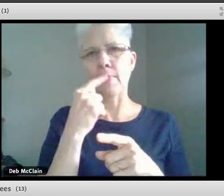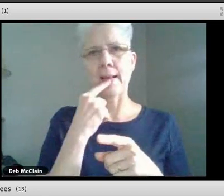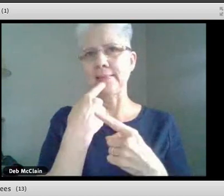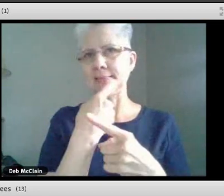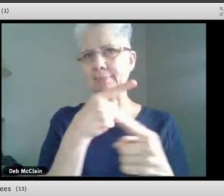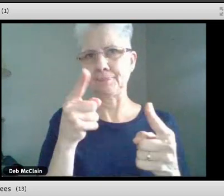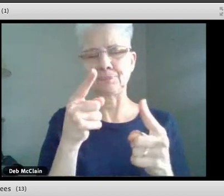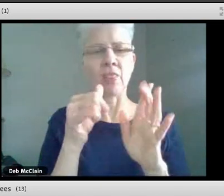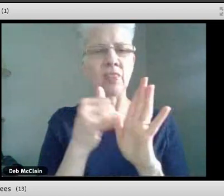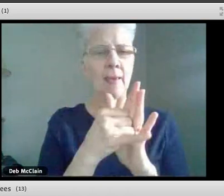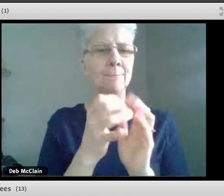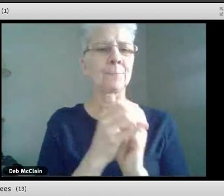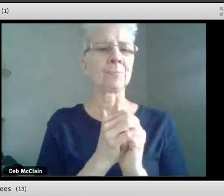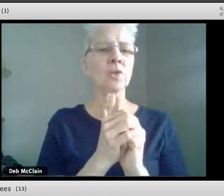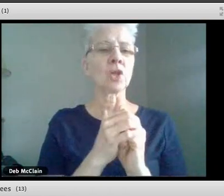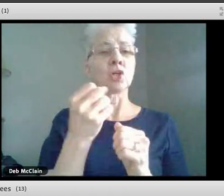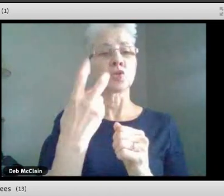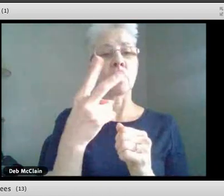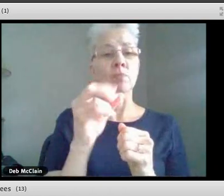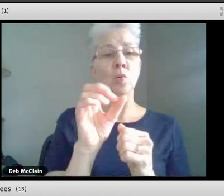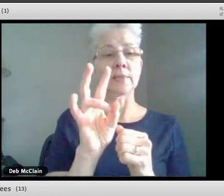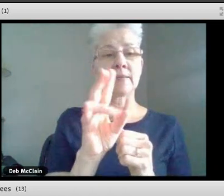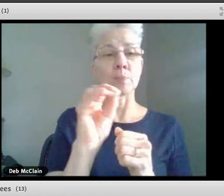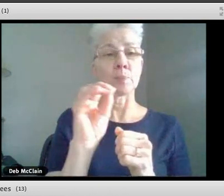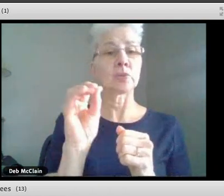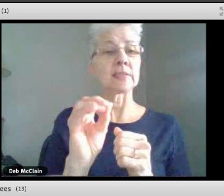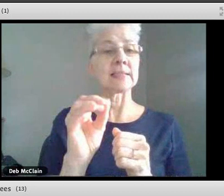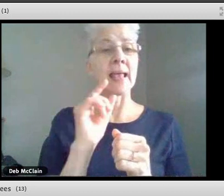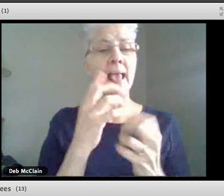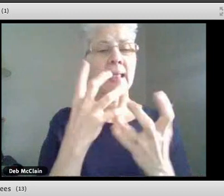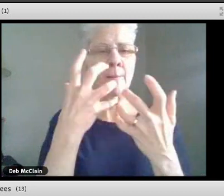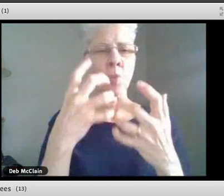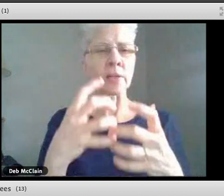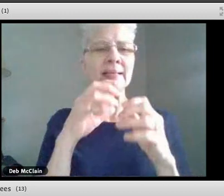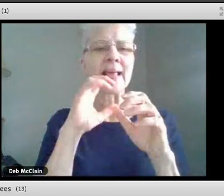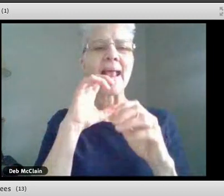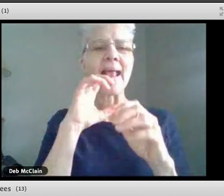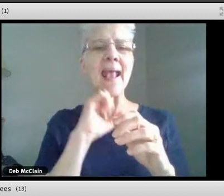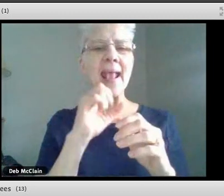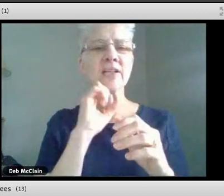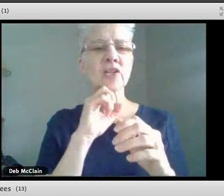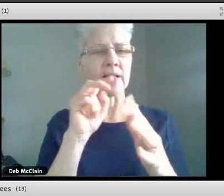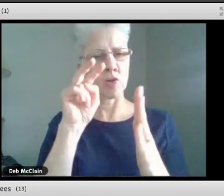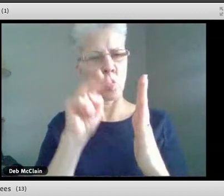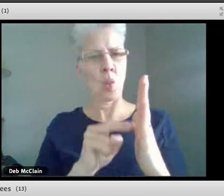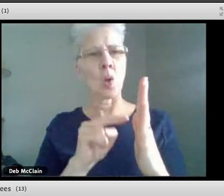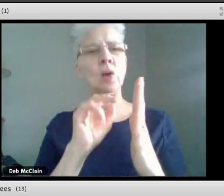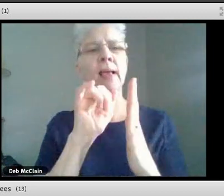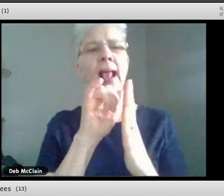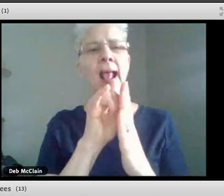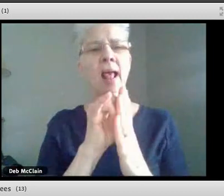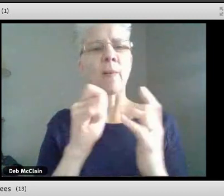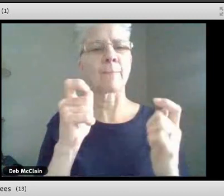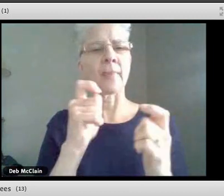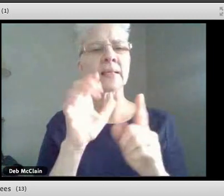So 12.7 percent, and it breaks down the ages, and if you look, the biggest population, 48.7 percent,